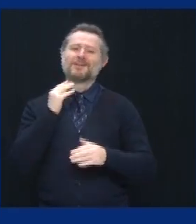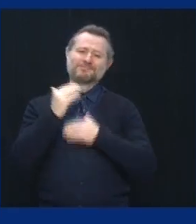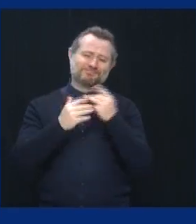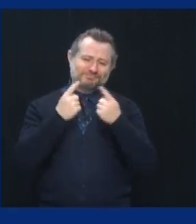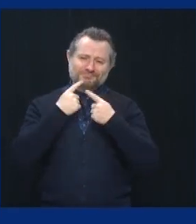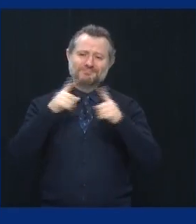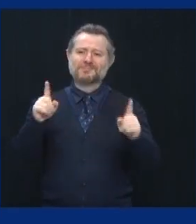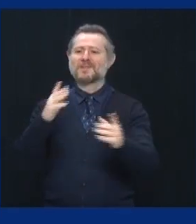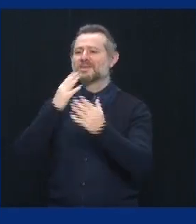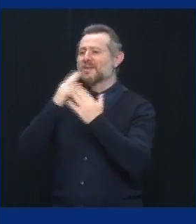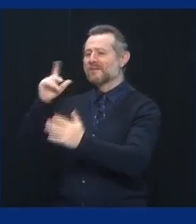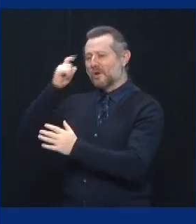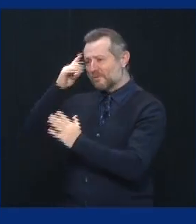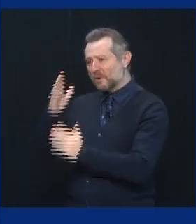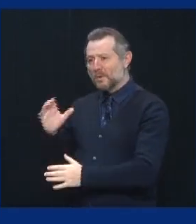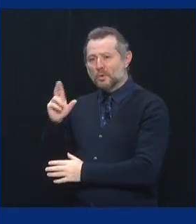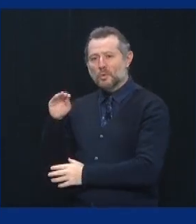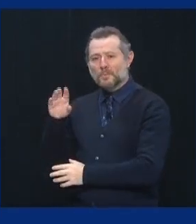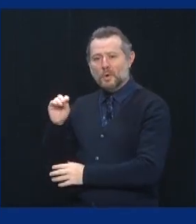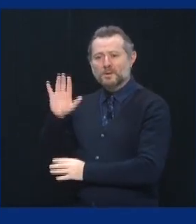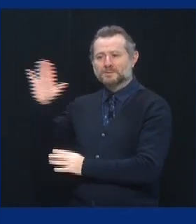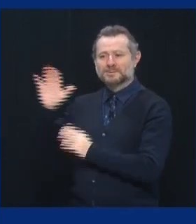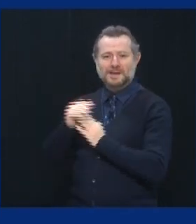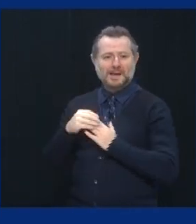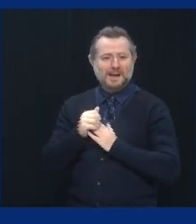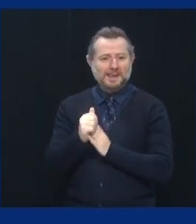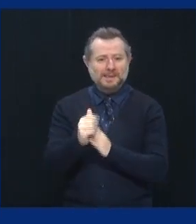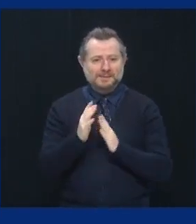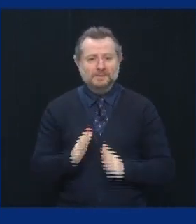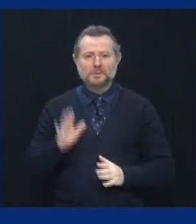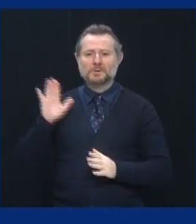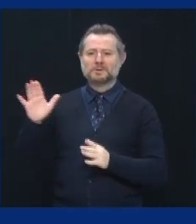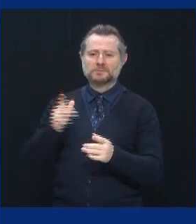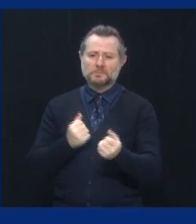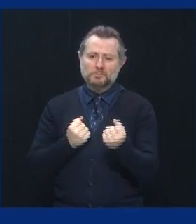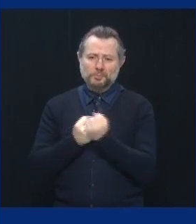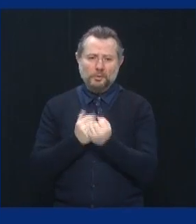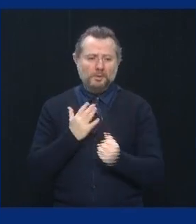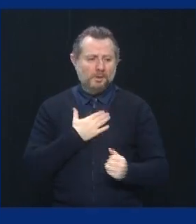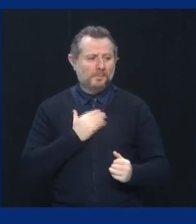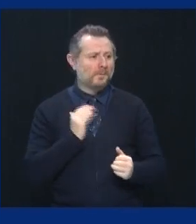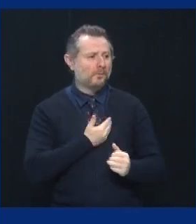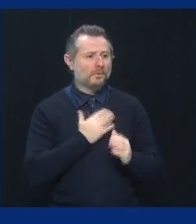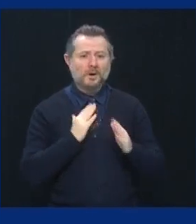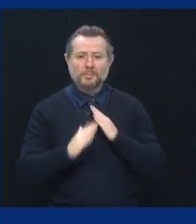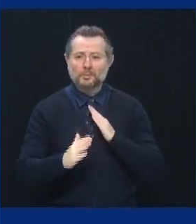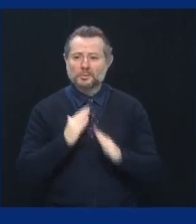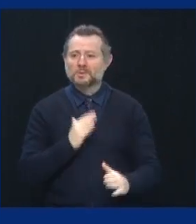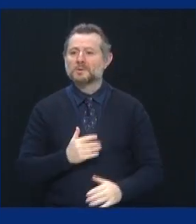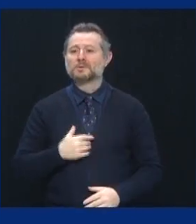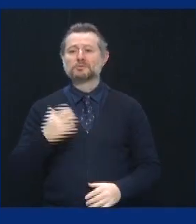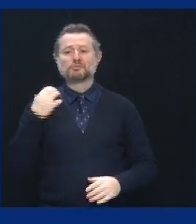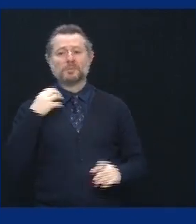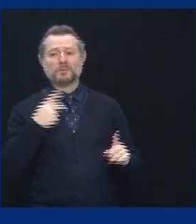WILL GET VACCINATED AS WELL. WE WILL TOGETHER GET THROUGH THIS. I WANT TO THANK ONCE AGAIN